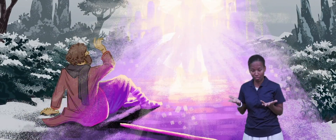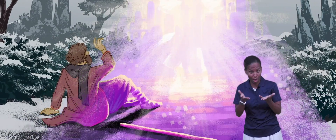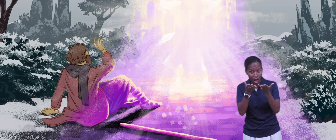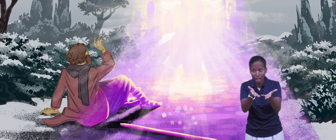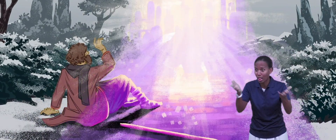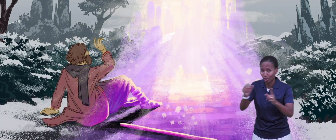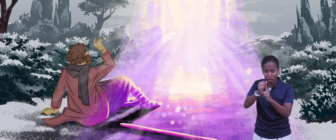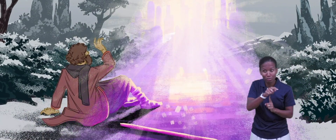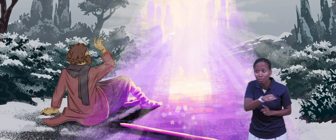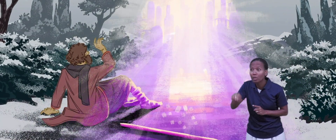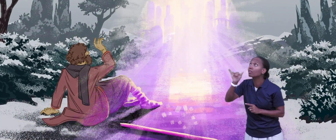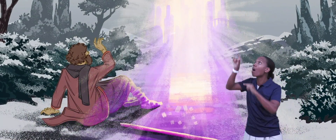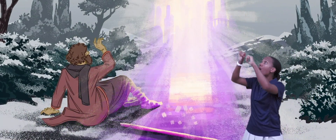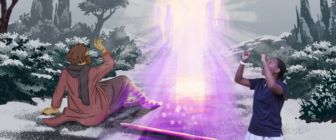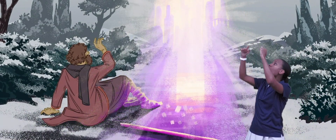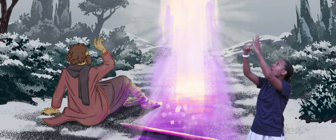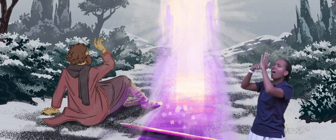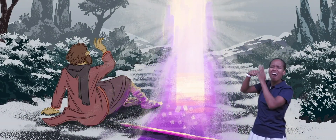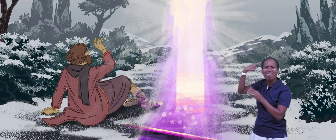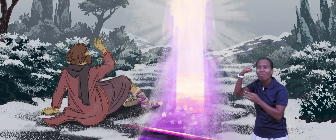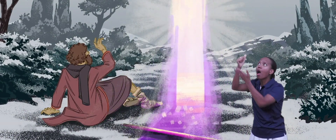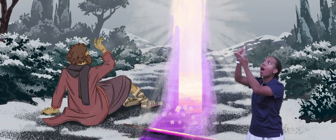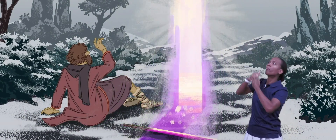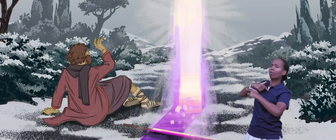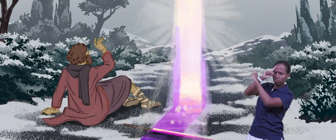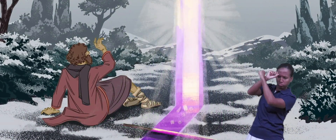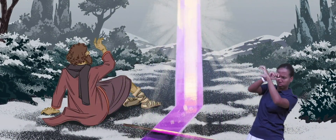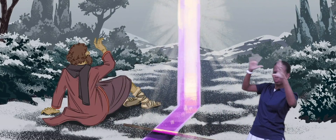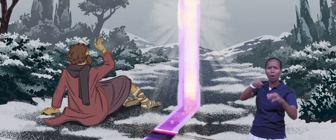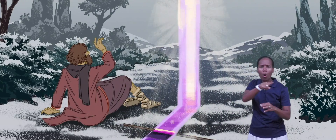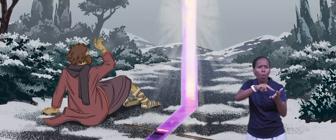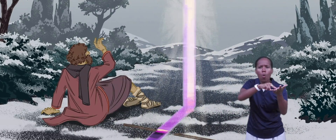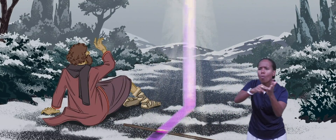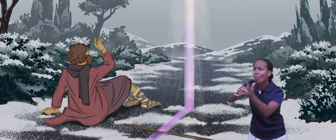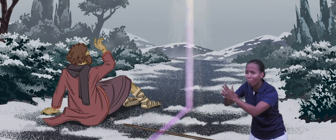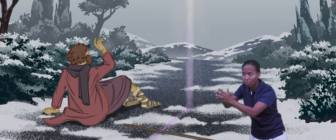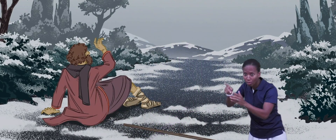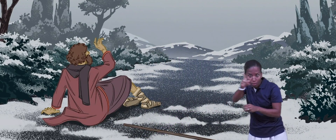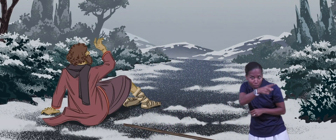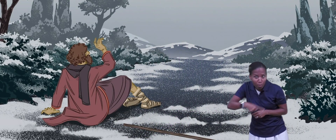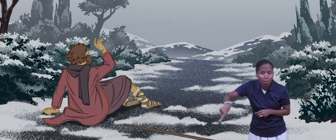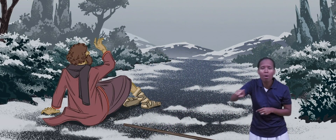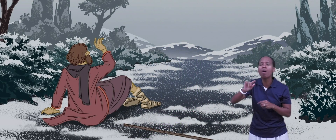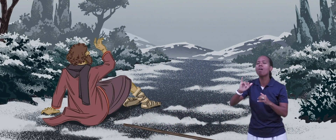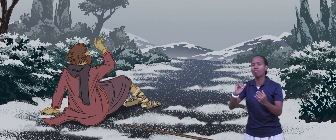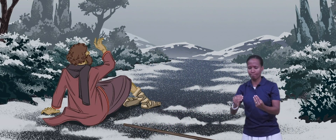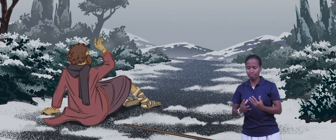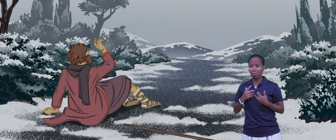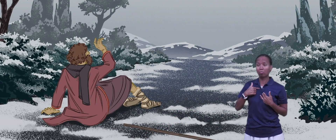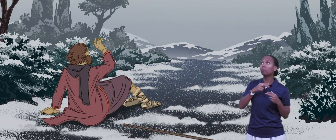Tim: So these apocalypses give people a heavenly perspective on their earthly situation.